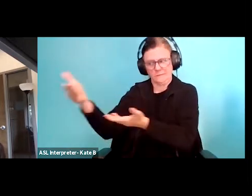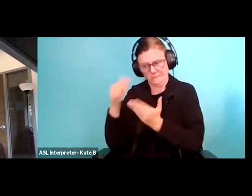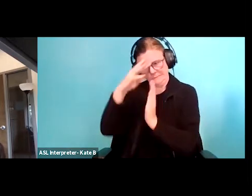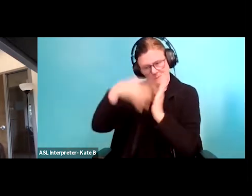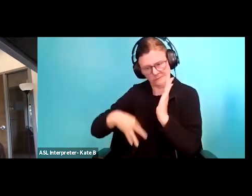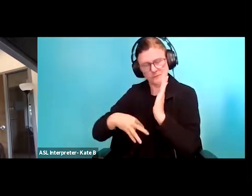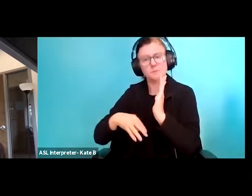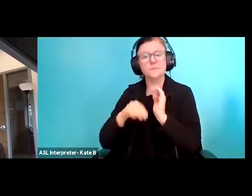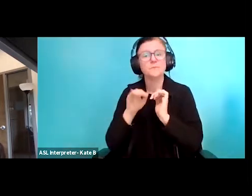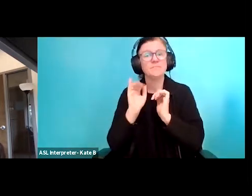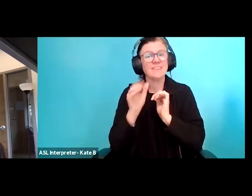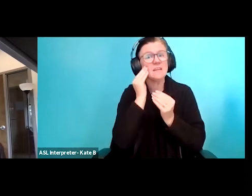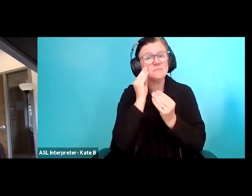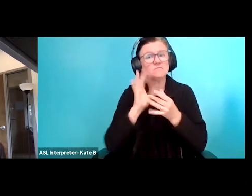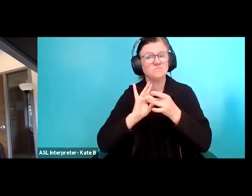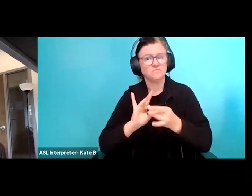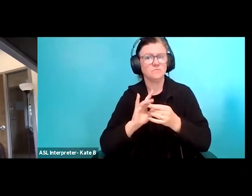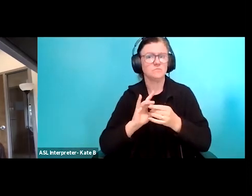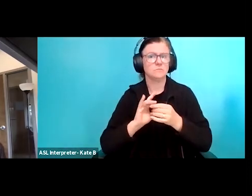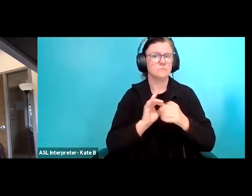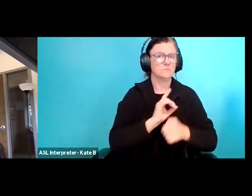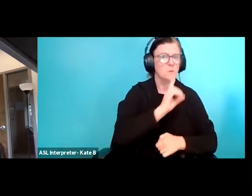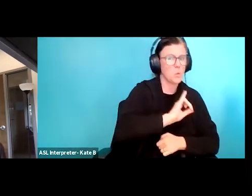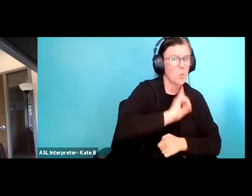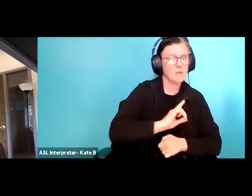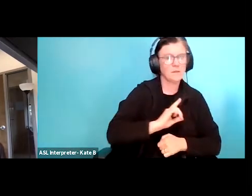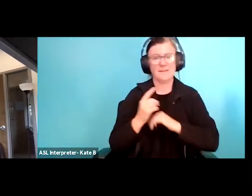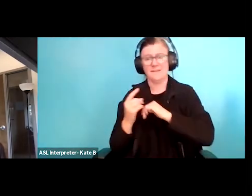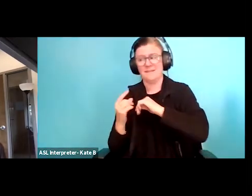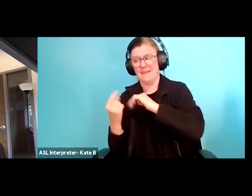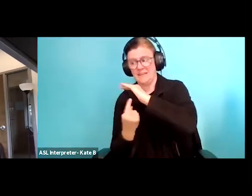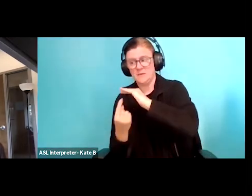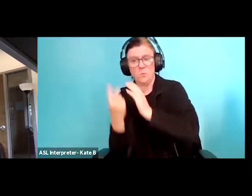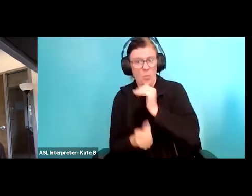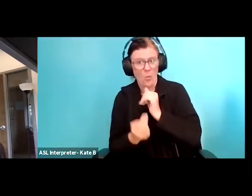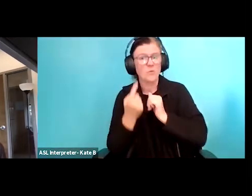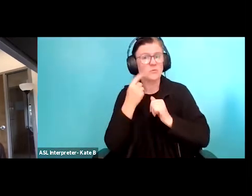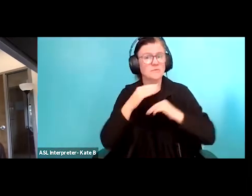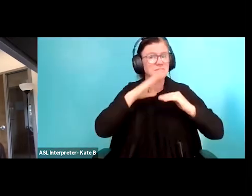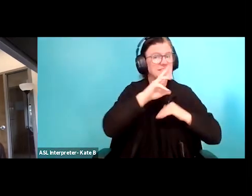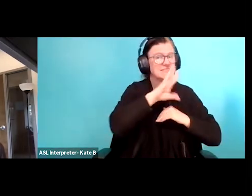on social isolation and loneliness in older adult populations, we have relatively limited evidence